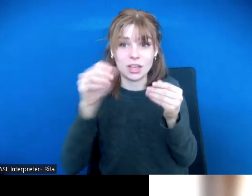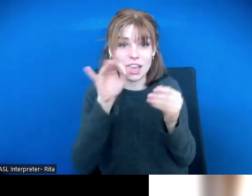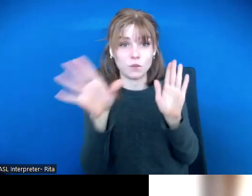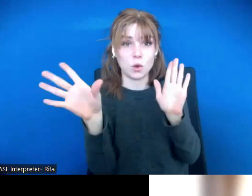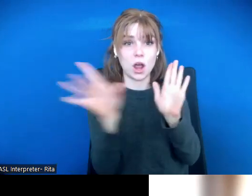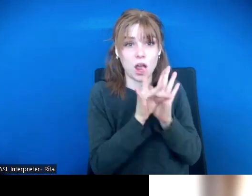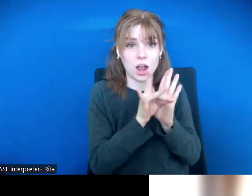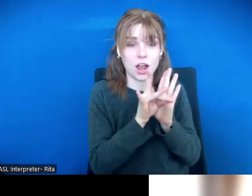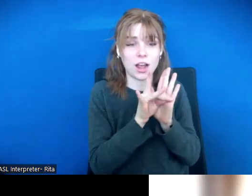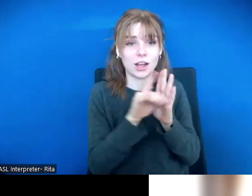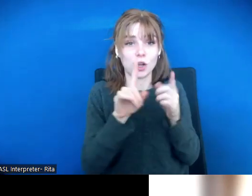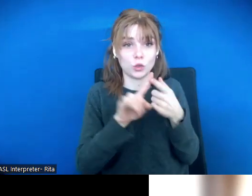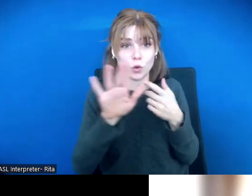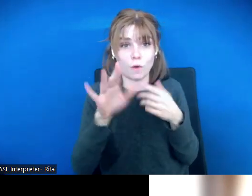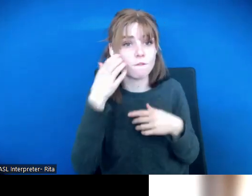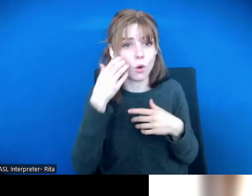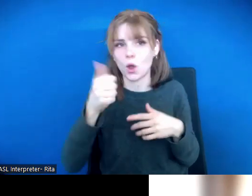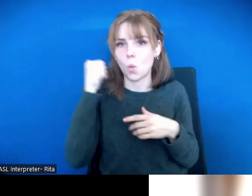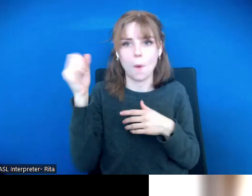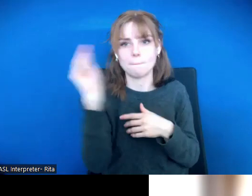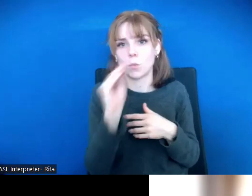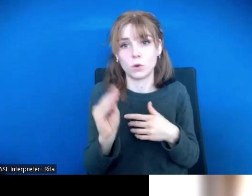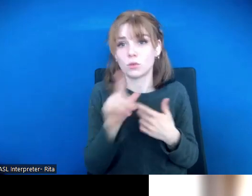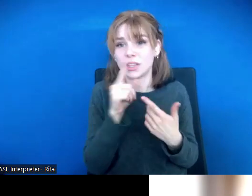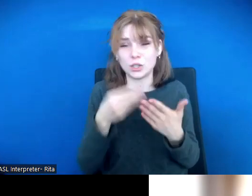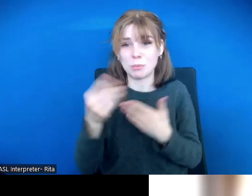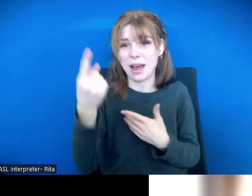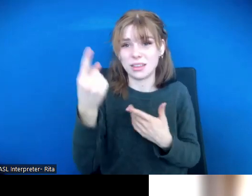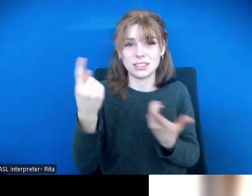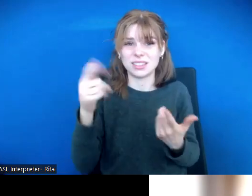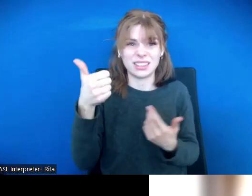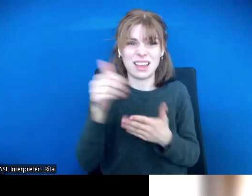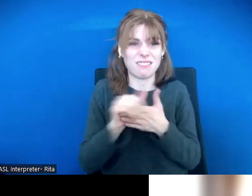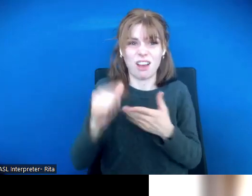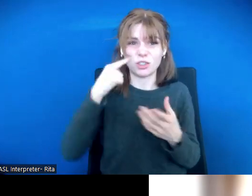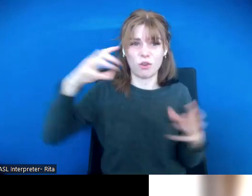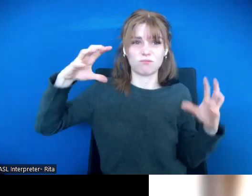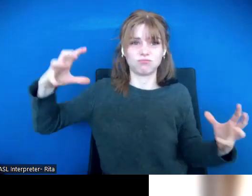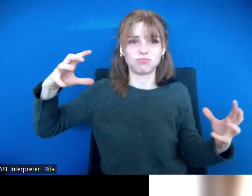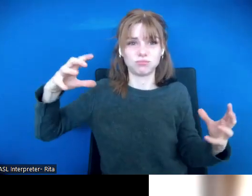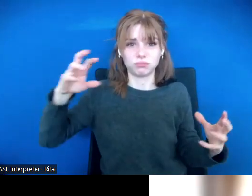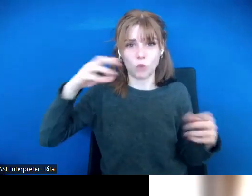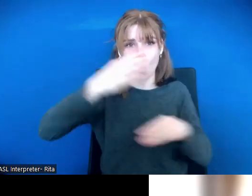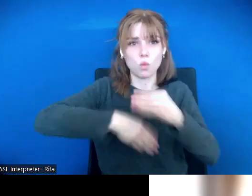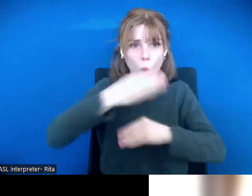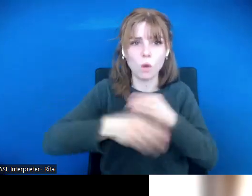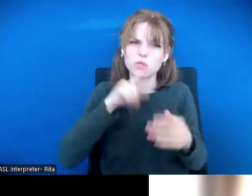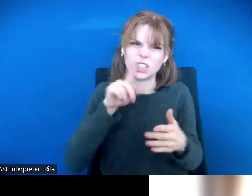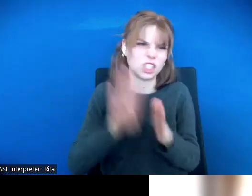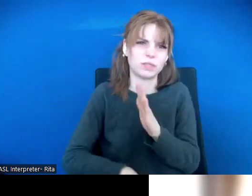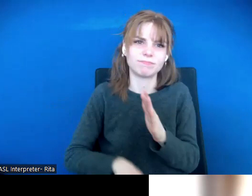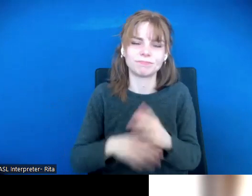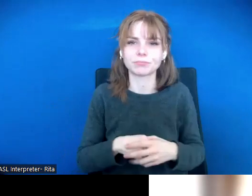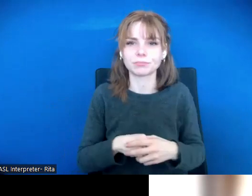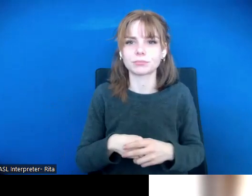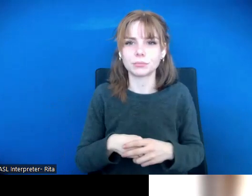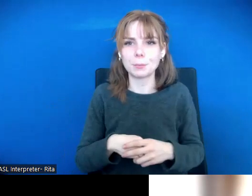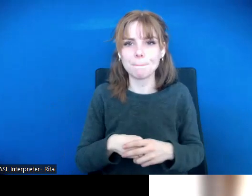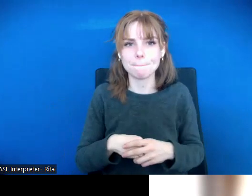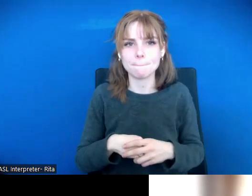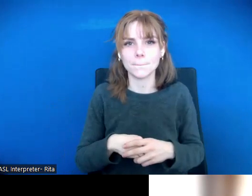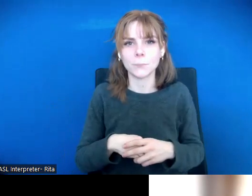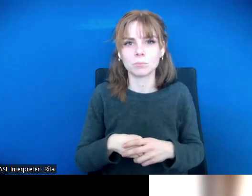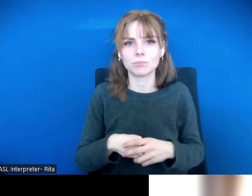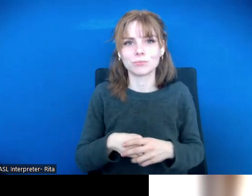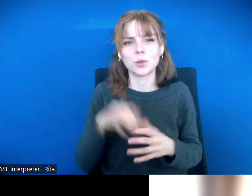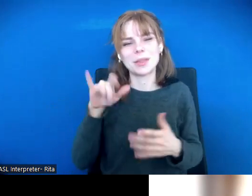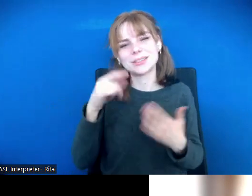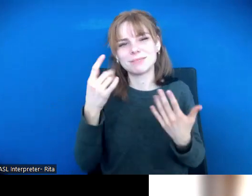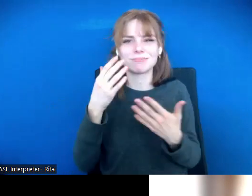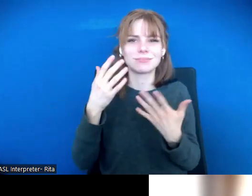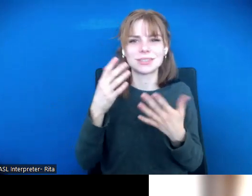give you the opportunity to key in with one hand. If they are not using a stylus, that might be a simple thing to investigate. And early on I talked about this Dysom.